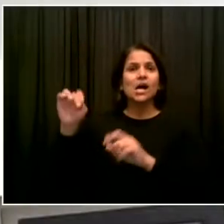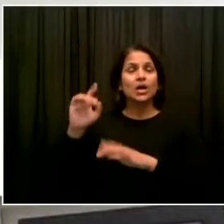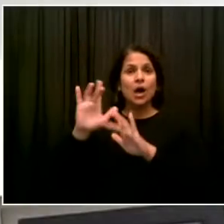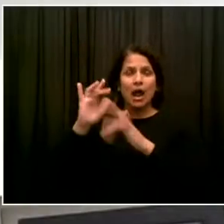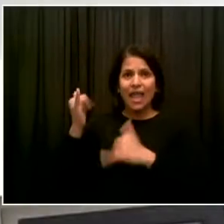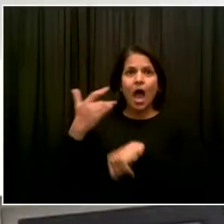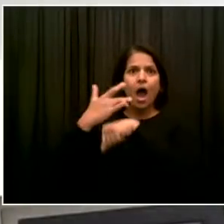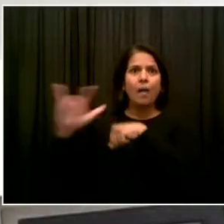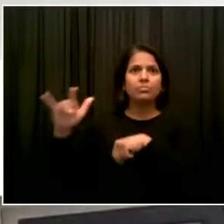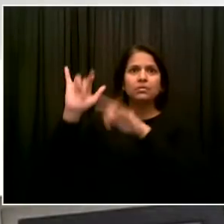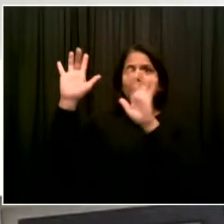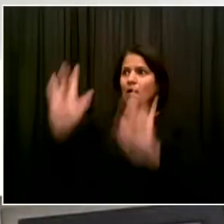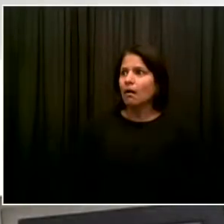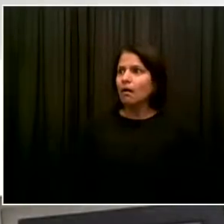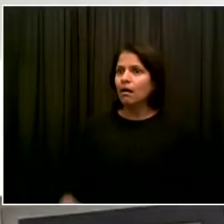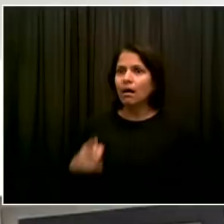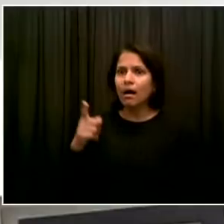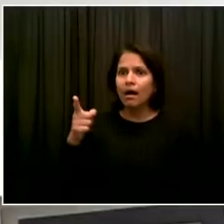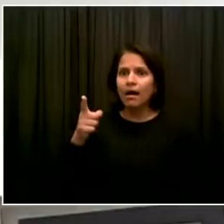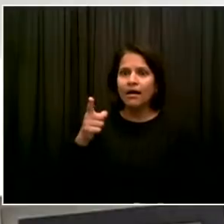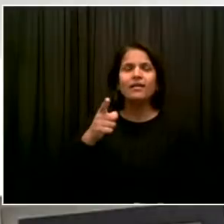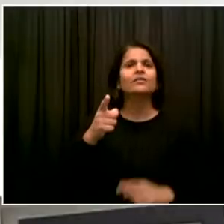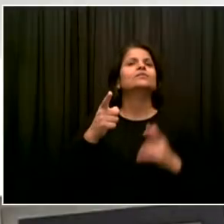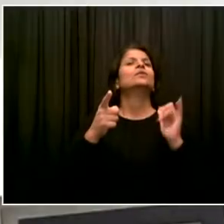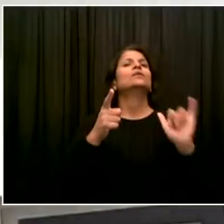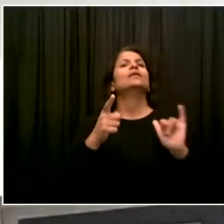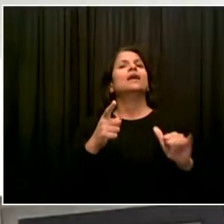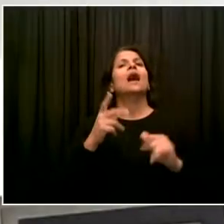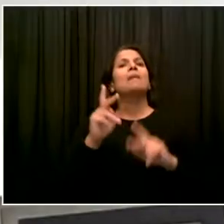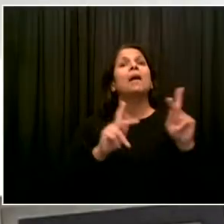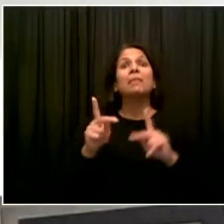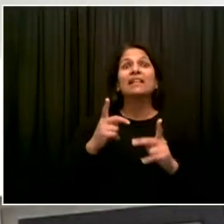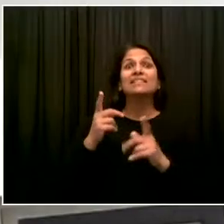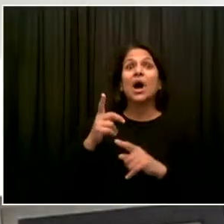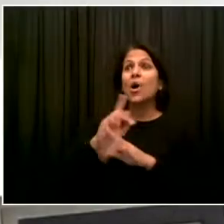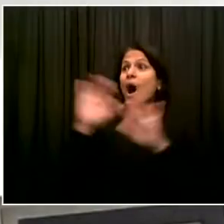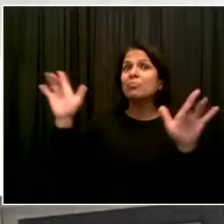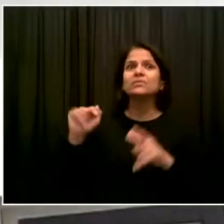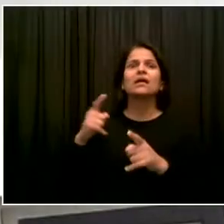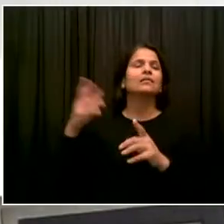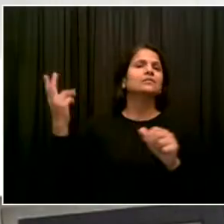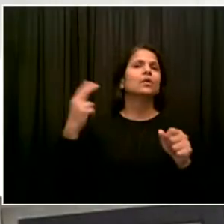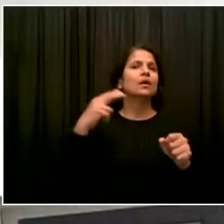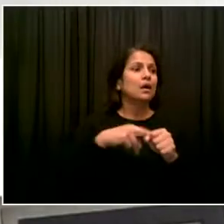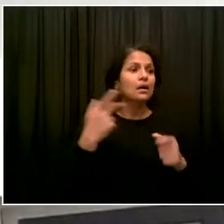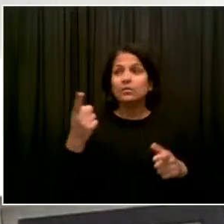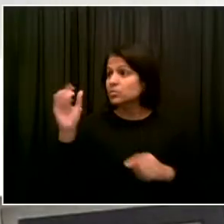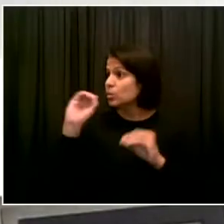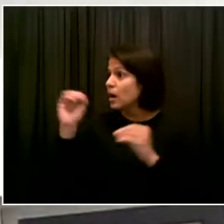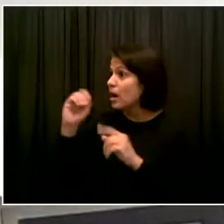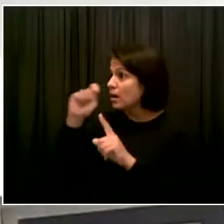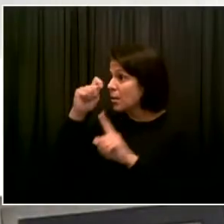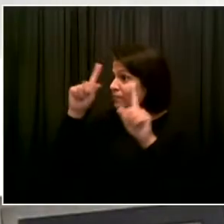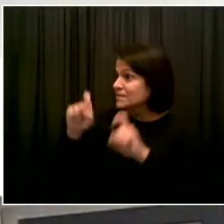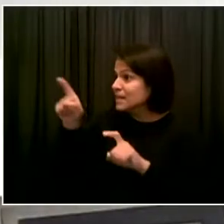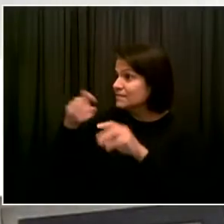PHARMACIES LAST WEEK THERE WERE SHELVES AND SHELVES OF HE OM TESTS TO TAKE CARE OF THE DEMAND. WHEN I WENT BY YESTERDY,A THERE WERE NINE.